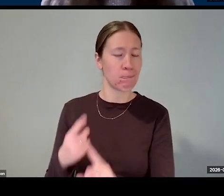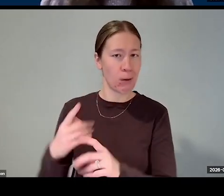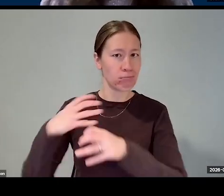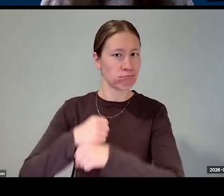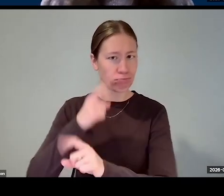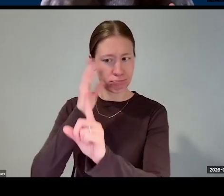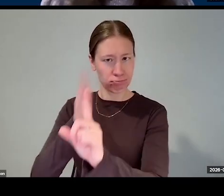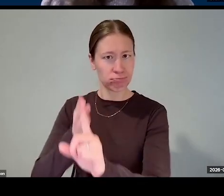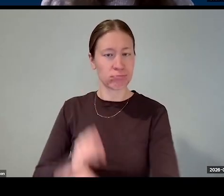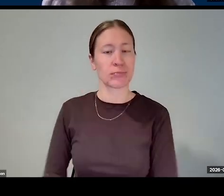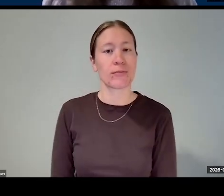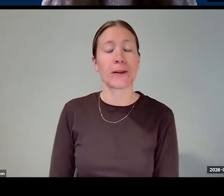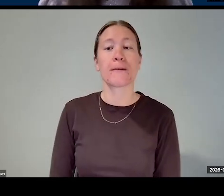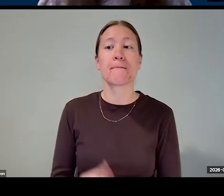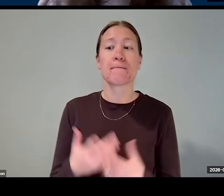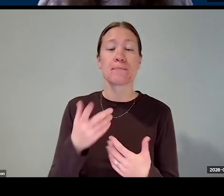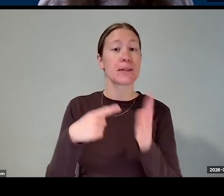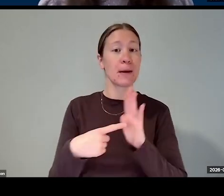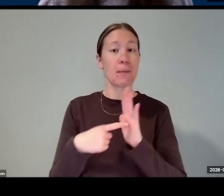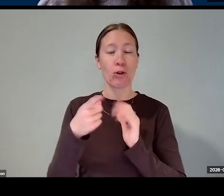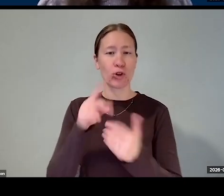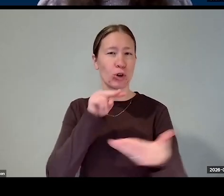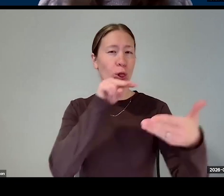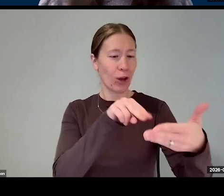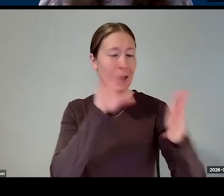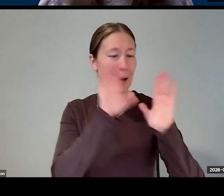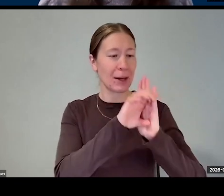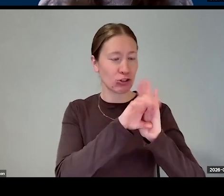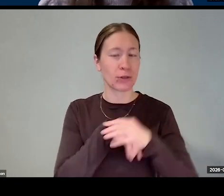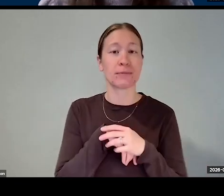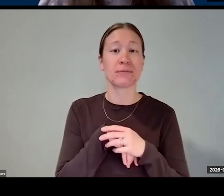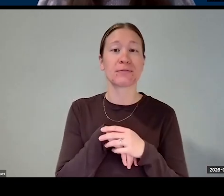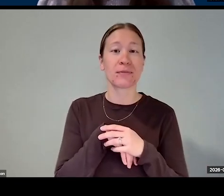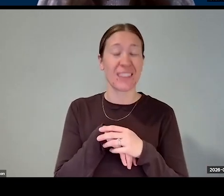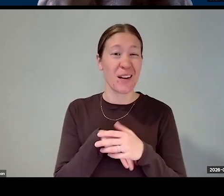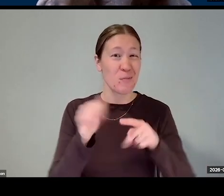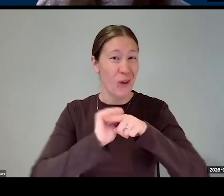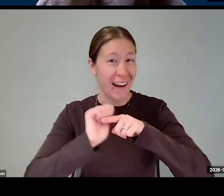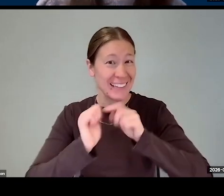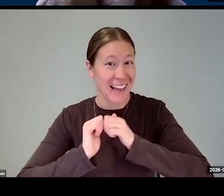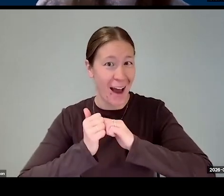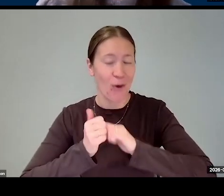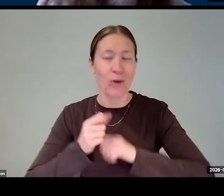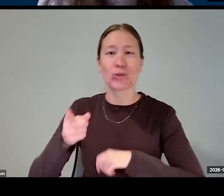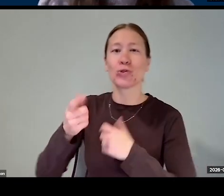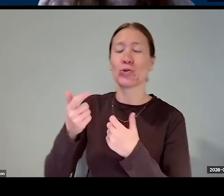if you were looking at a picture and trying to describe it to someone over the phone, what details would you include?